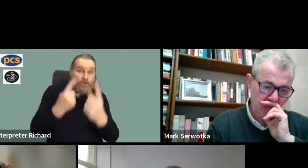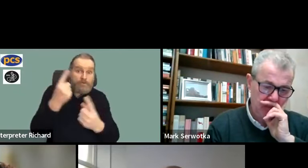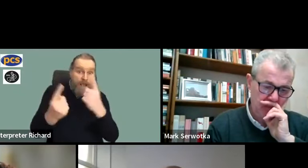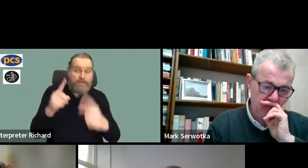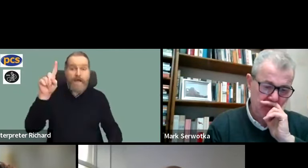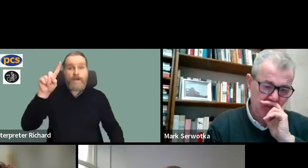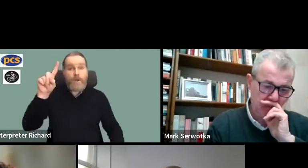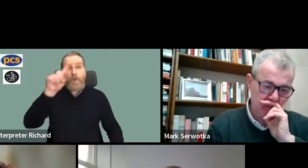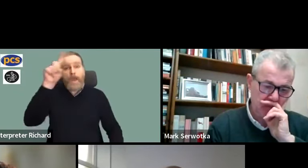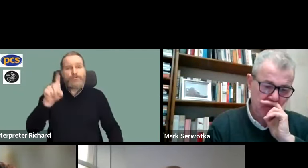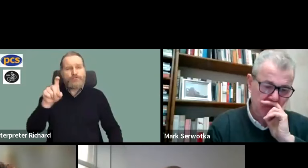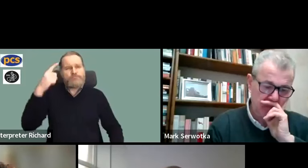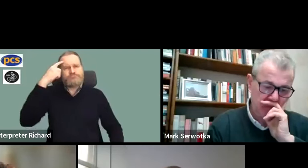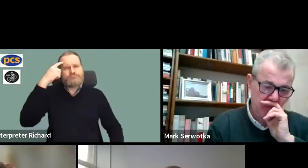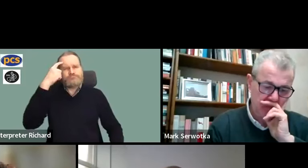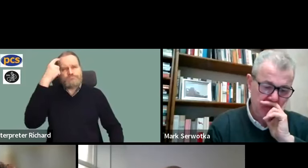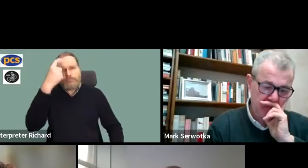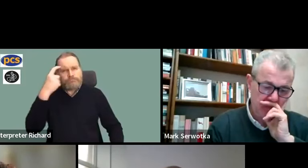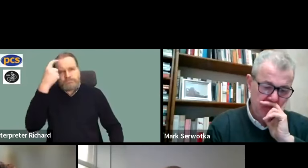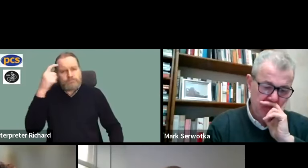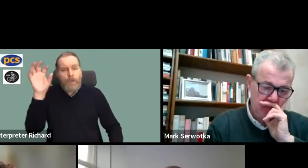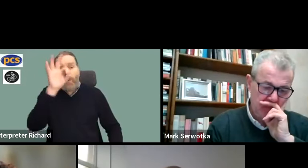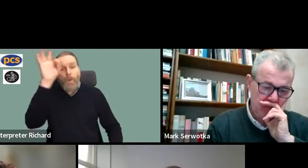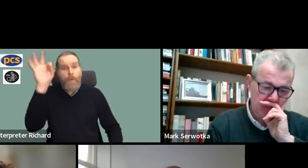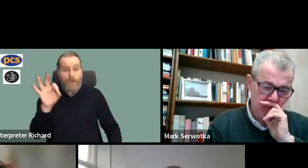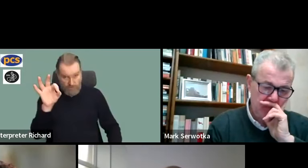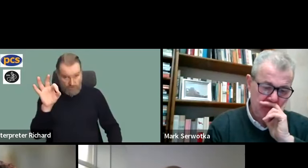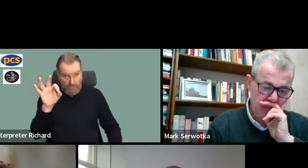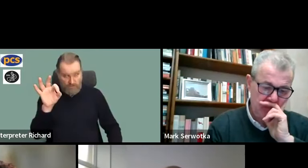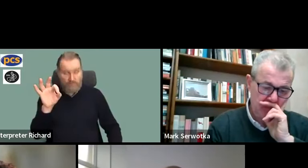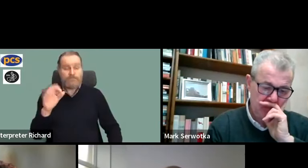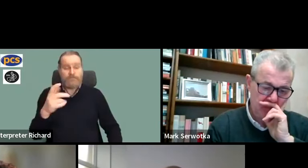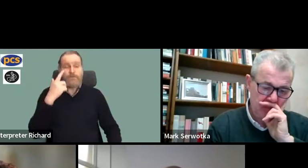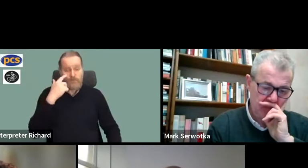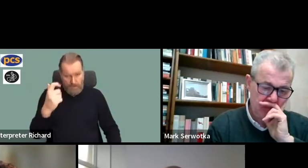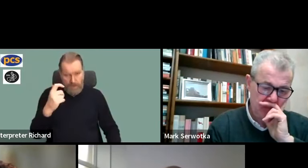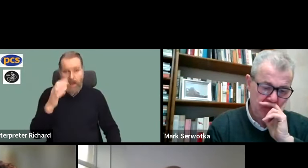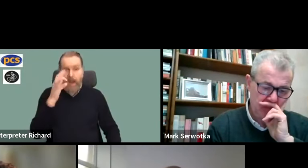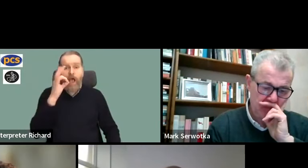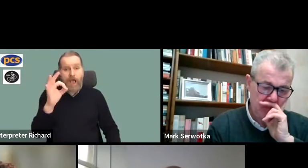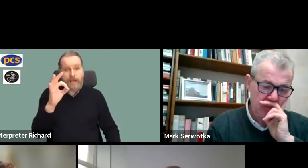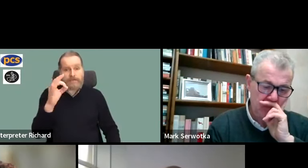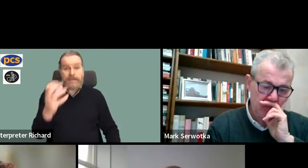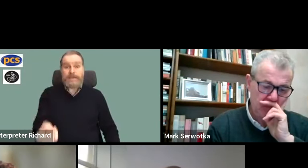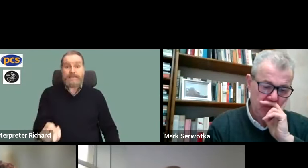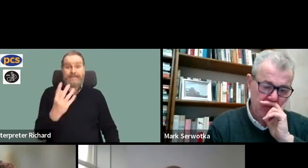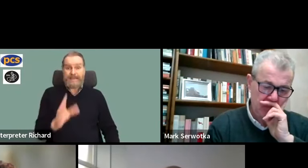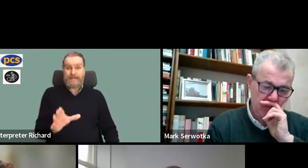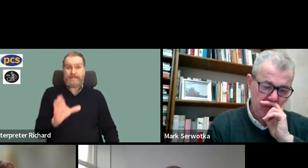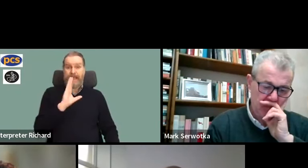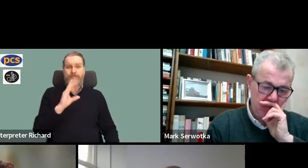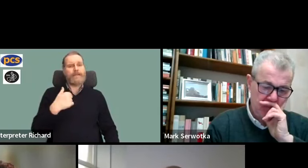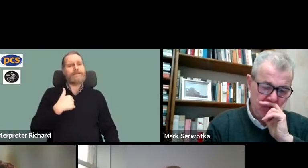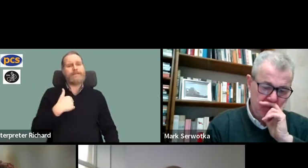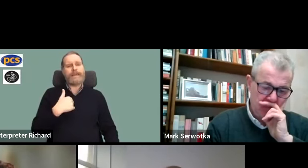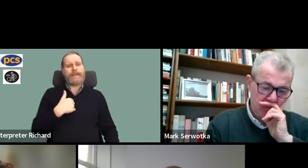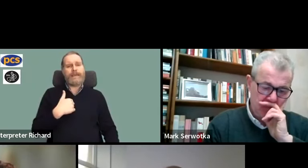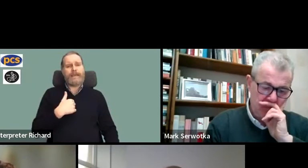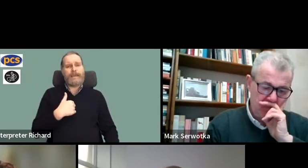any questions. Making a comment that you've that you've got in the usual that you've got in the usual way that you've got in the usual way. you have questions and comments. nts to to raise don't nts to to raise don't send